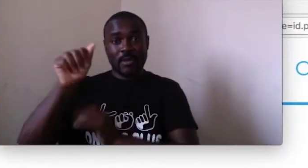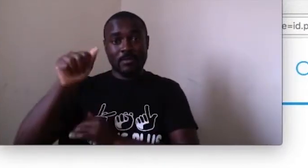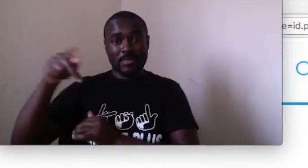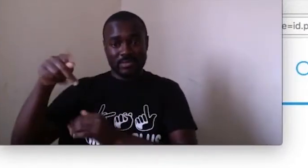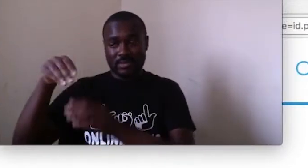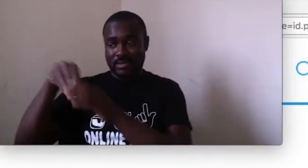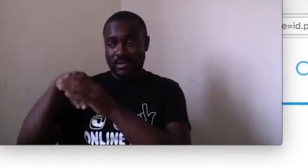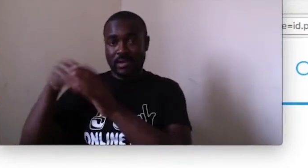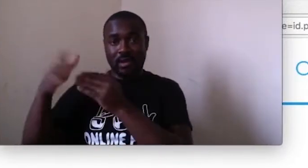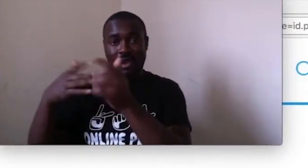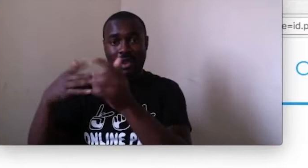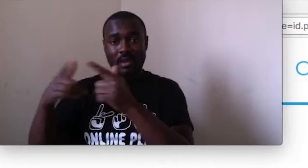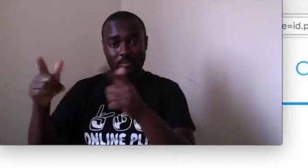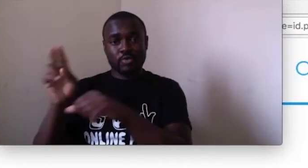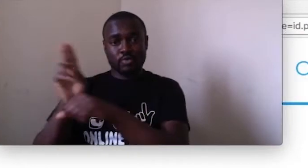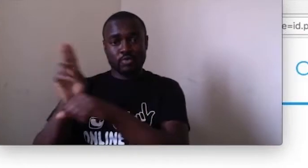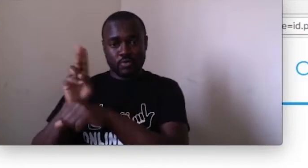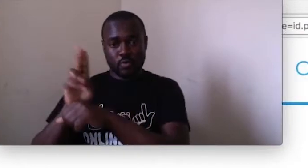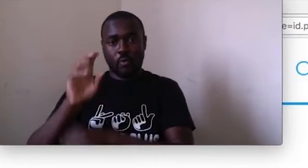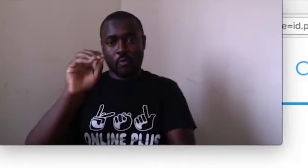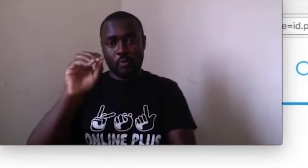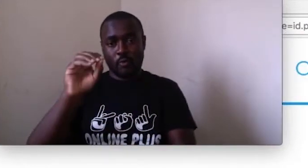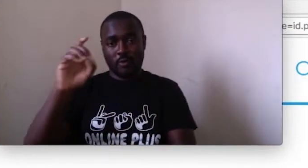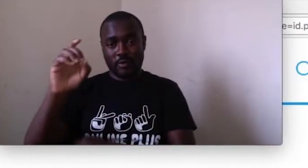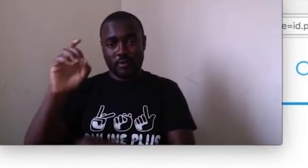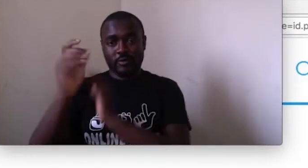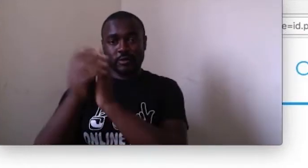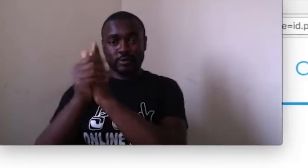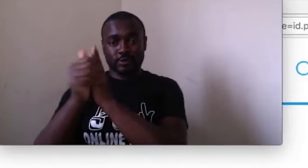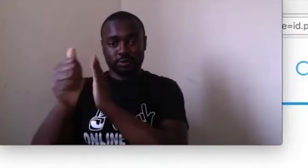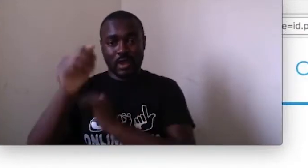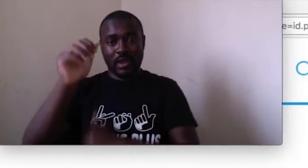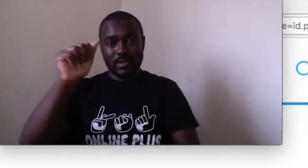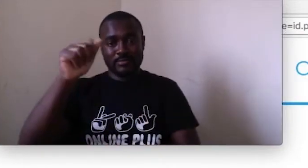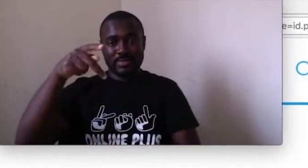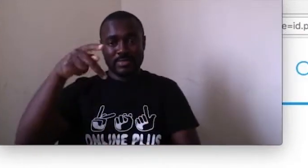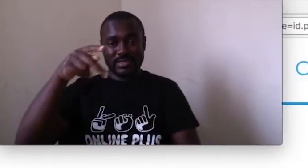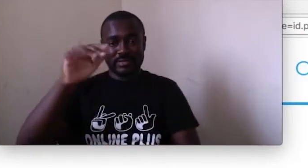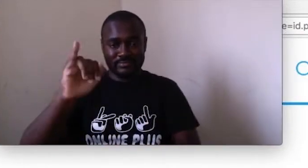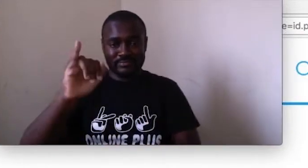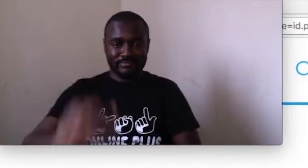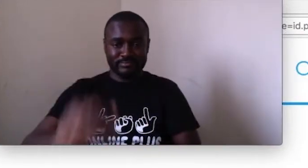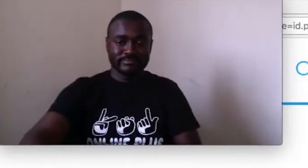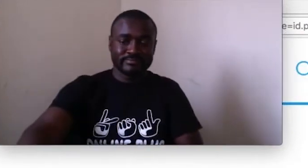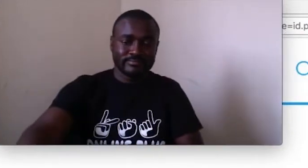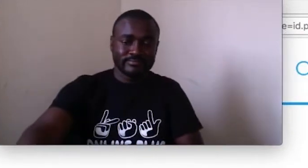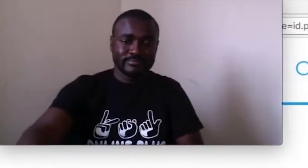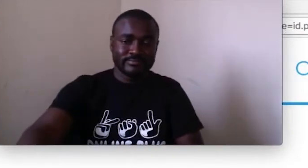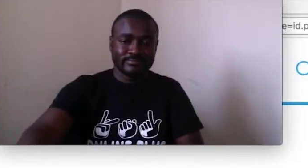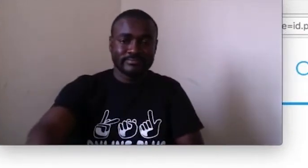developing an app in sign language with Oxford Dictionaries API